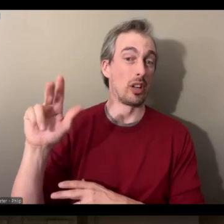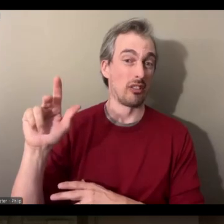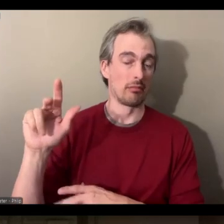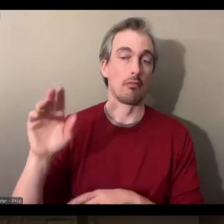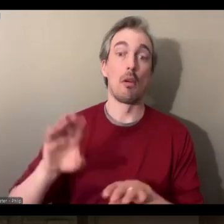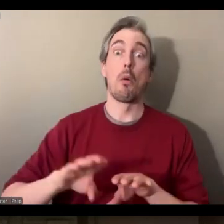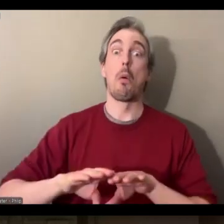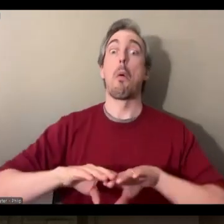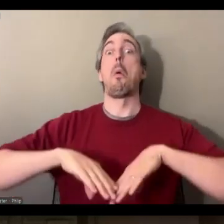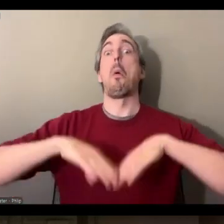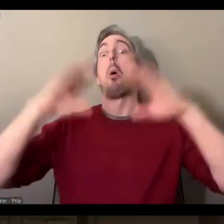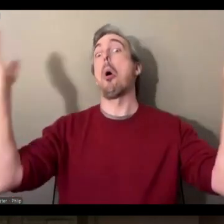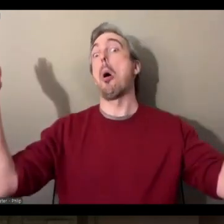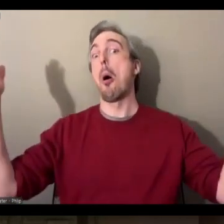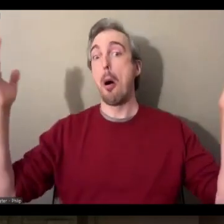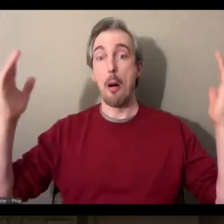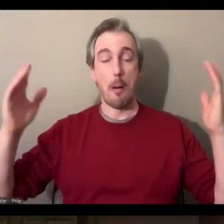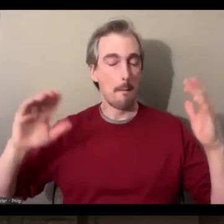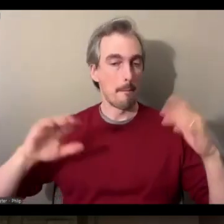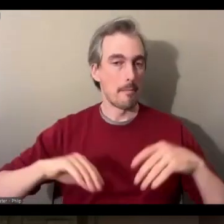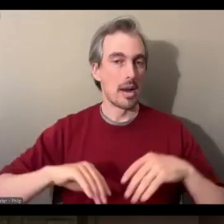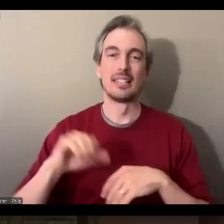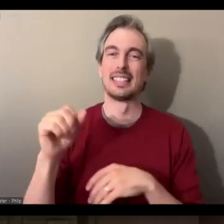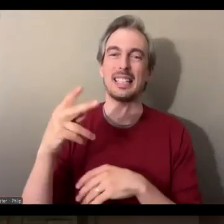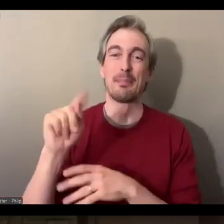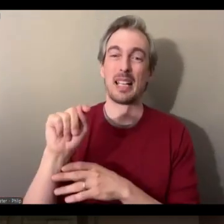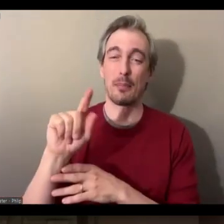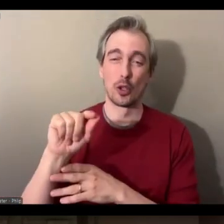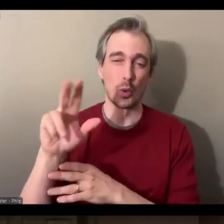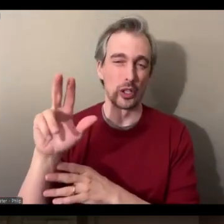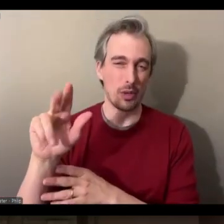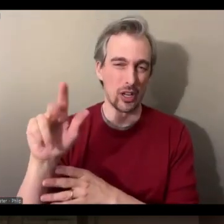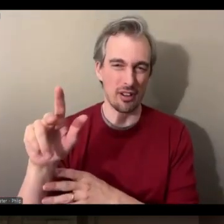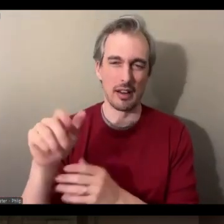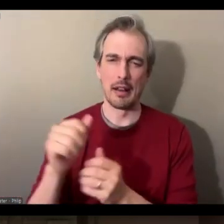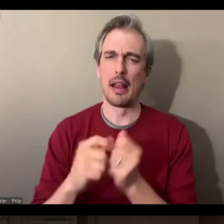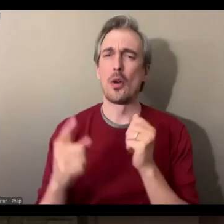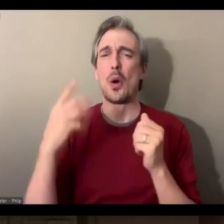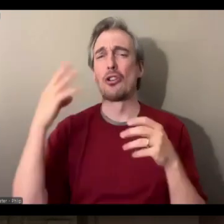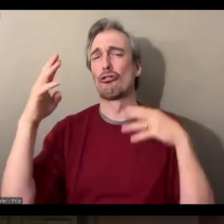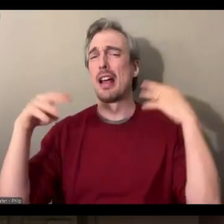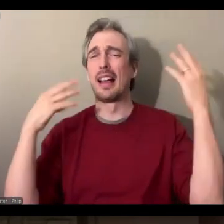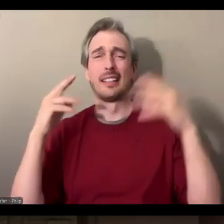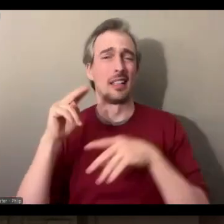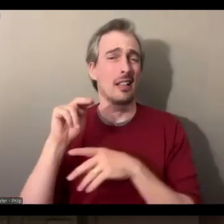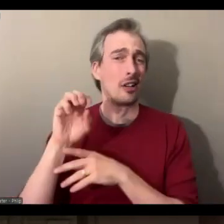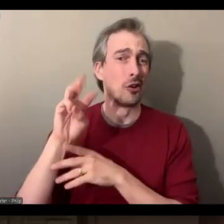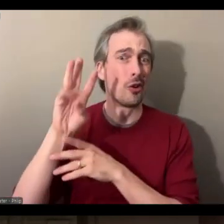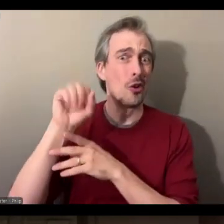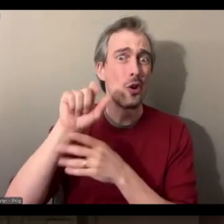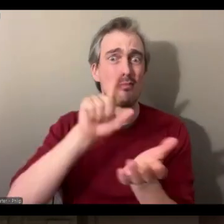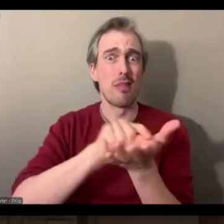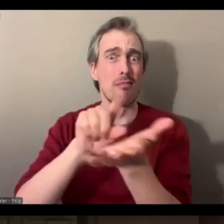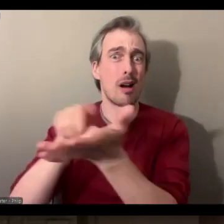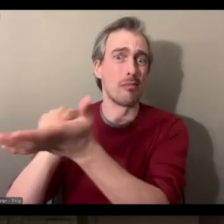everybody is going crazy. You don't sleep for weeks. Months. And then October 2023, already